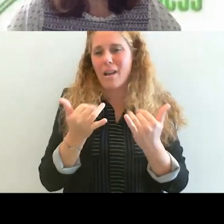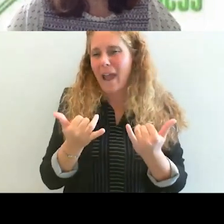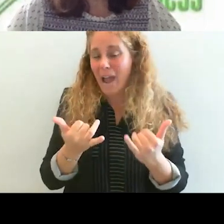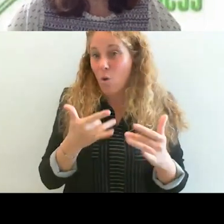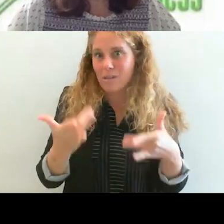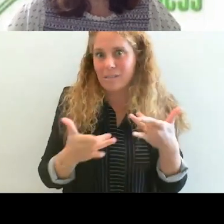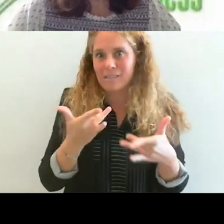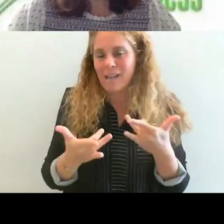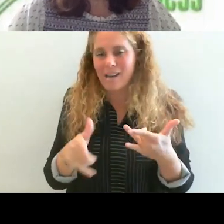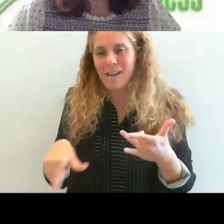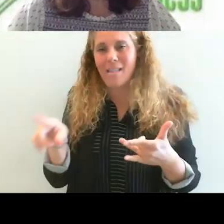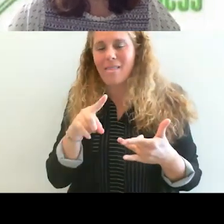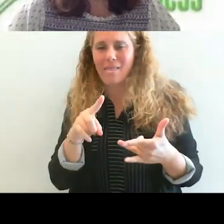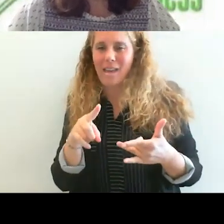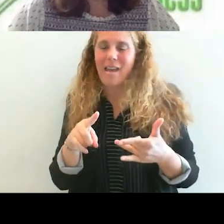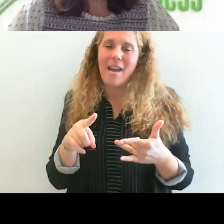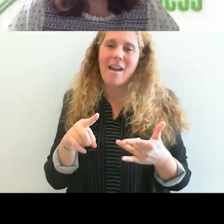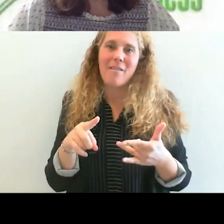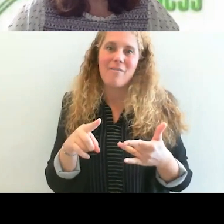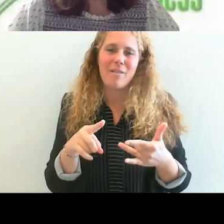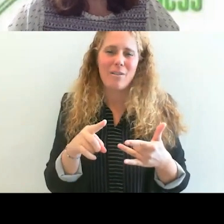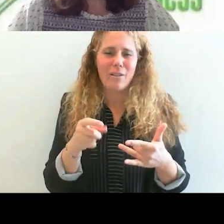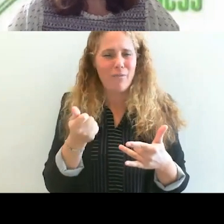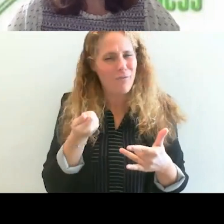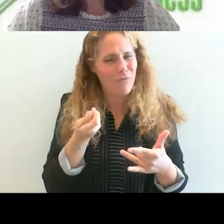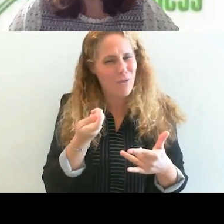THAT IS VERY EXCITING TO PRODUCE SERVICES IN THOSE COUNTIES.